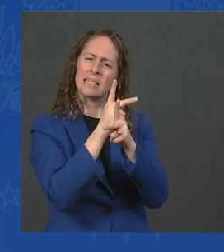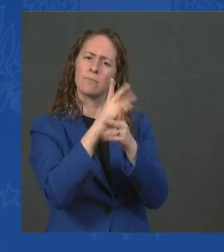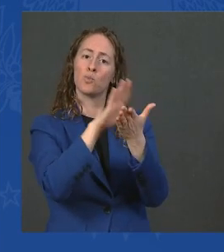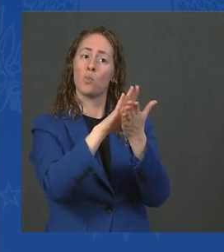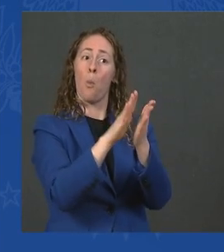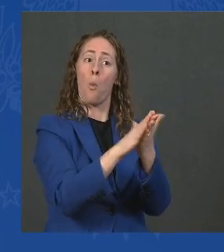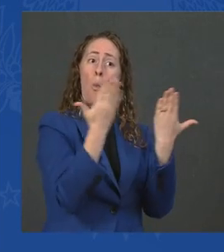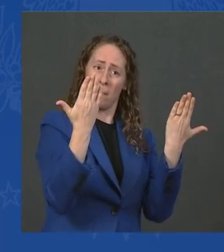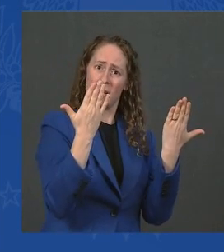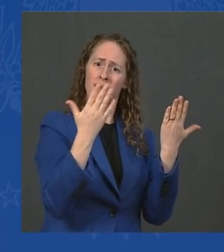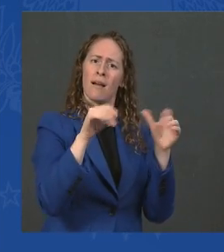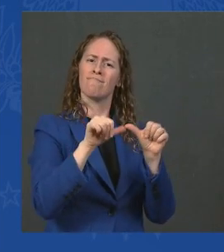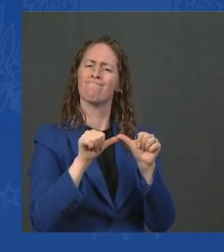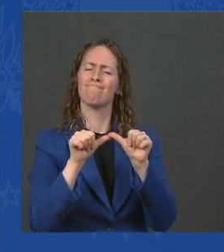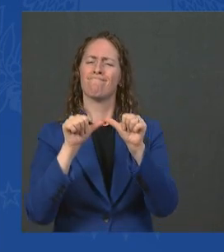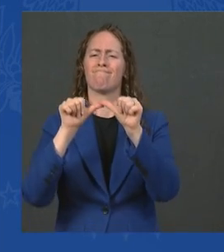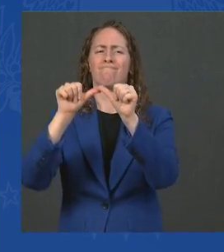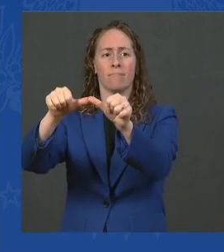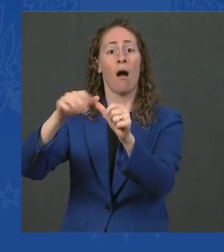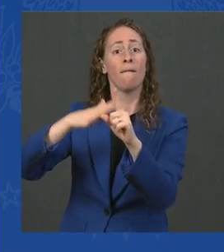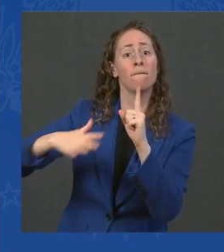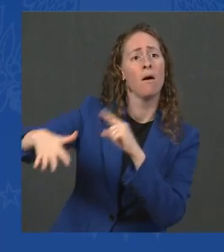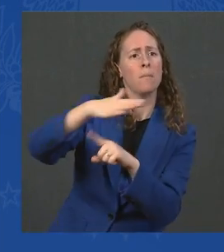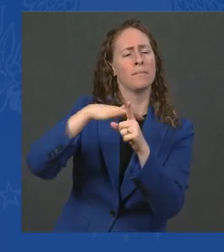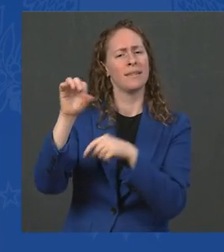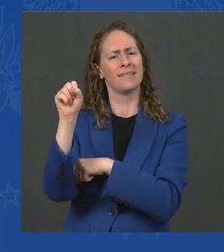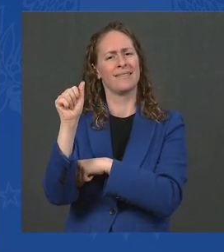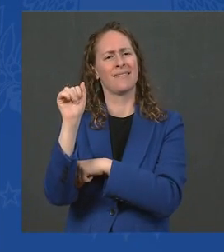We owe them a commitment to follow the science.